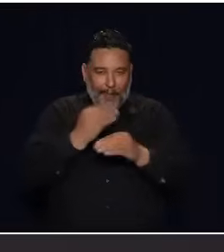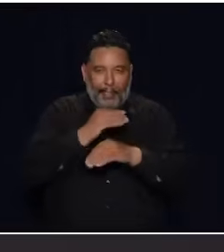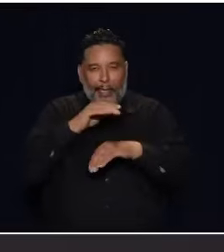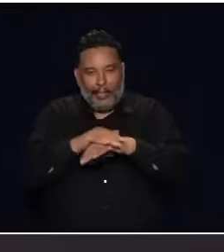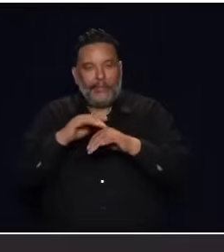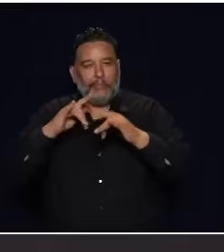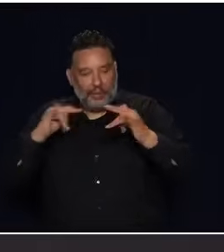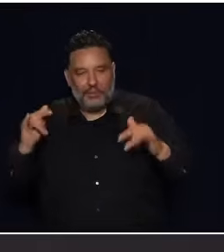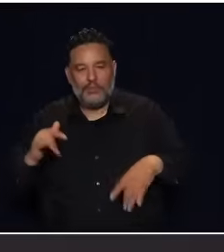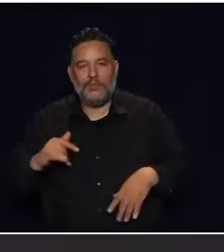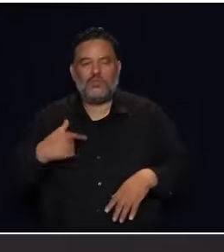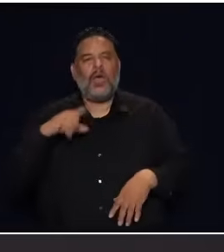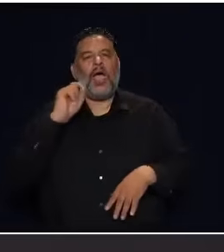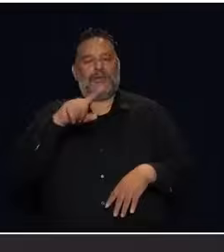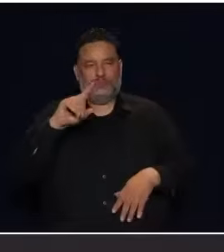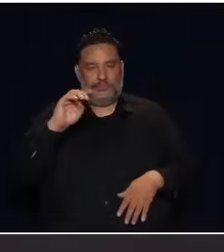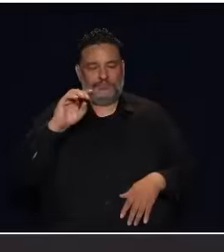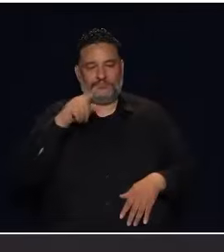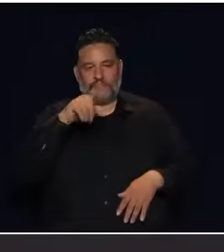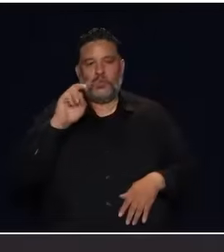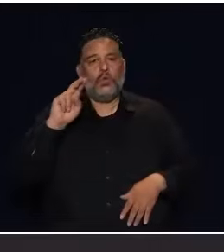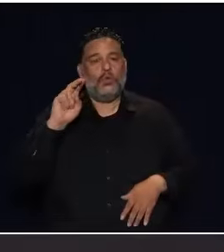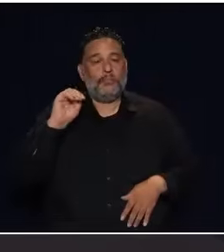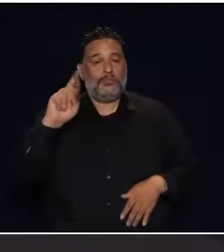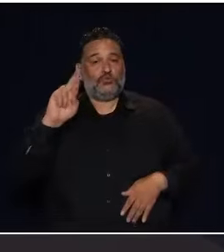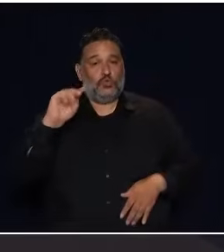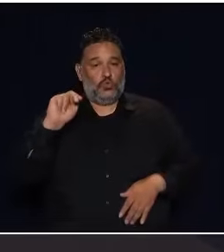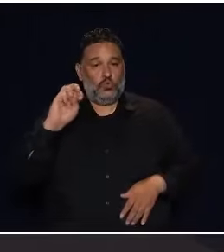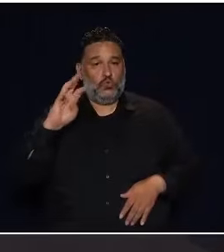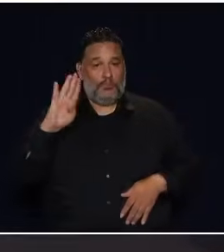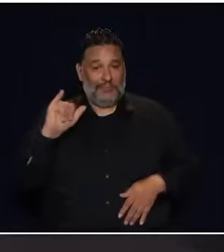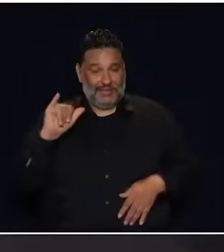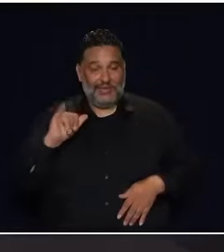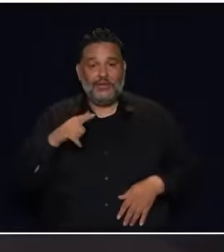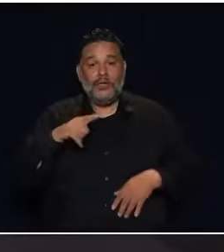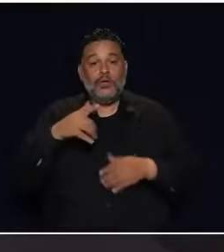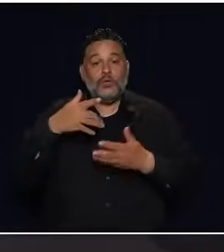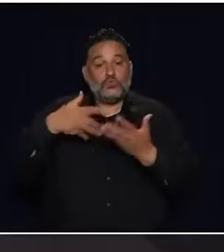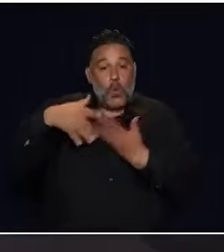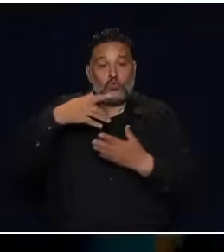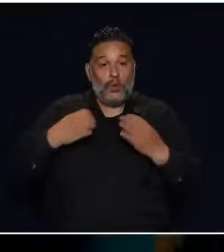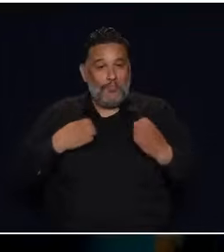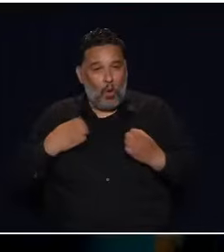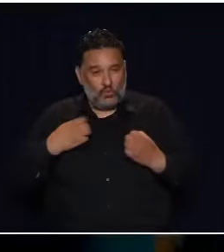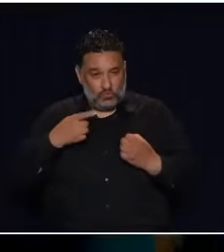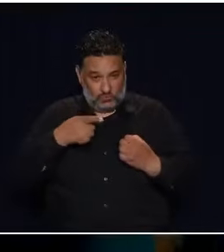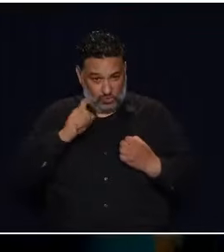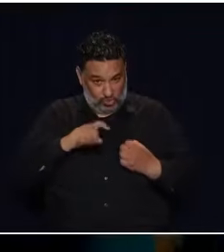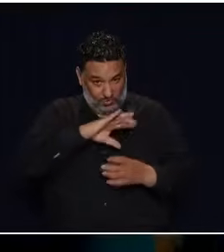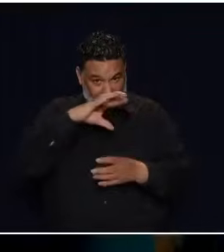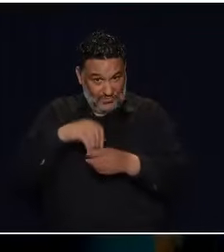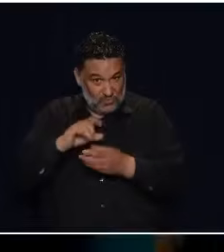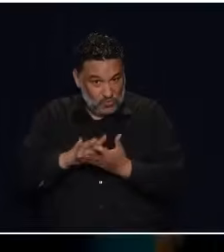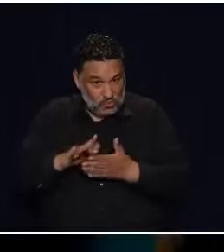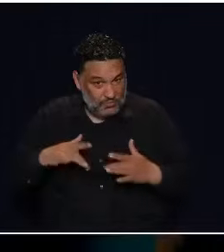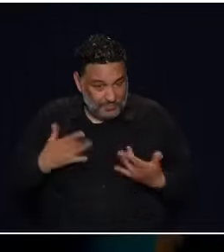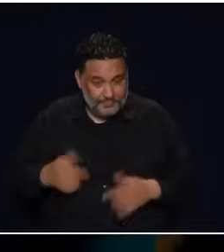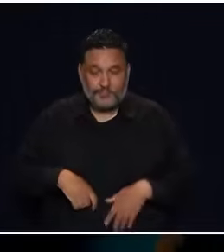ARE NOT FOCUSING ON ACADEMICS. WE WILL START WITH YOU MR.